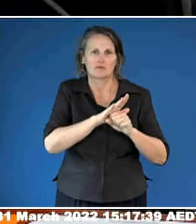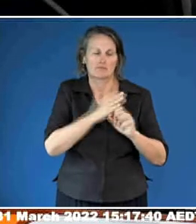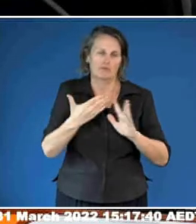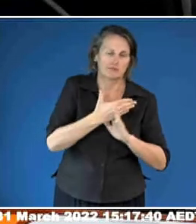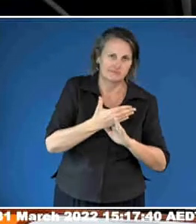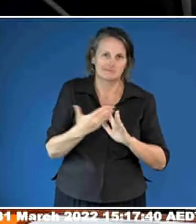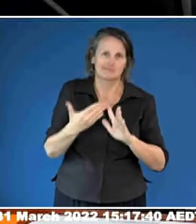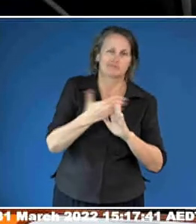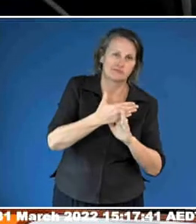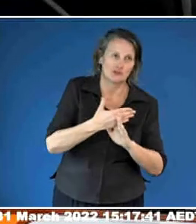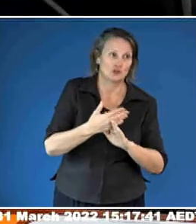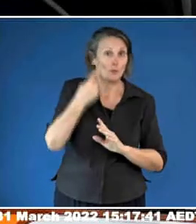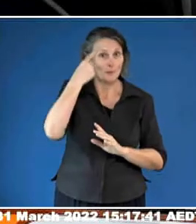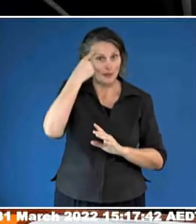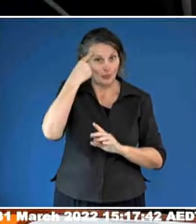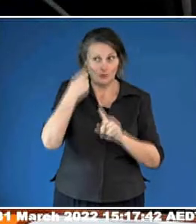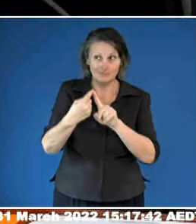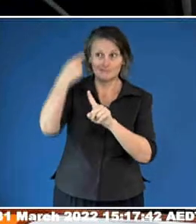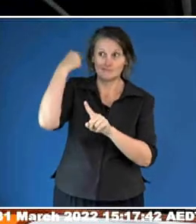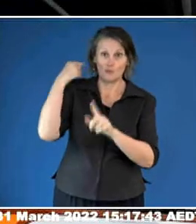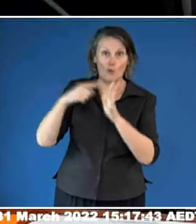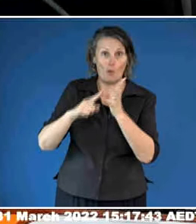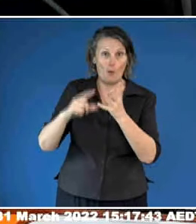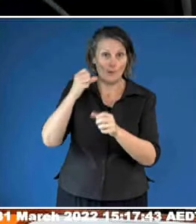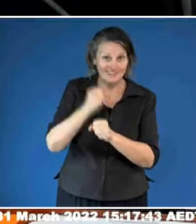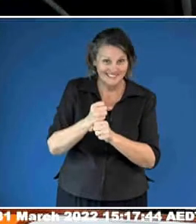Then October. And we started a little bit in October and we are finally here.